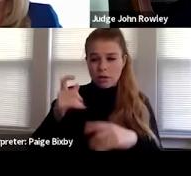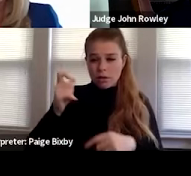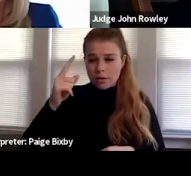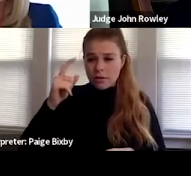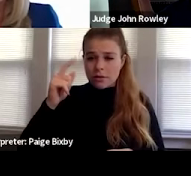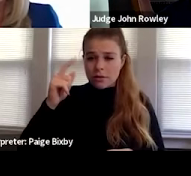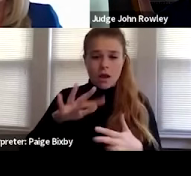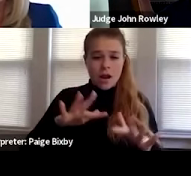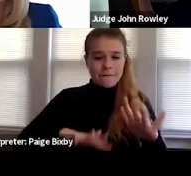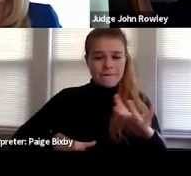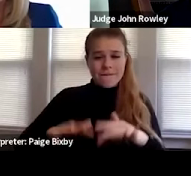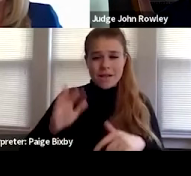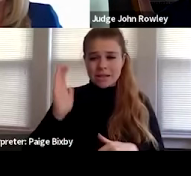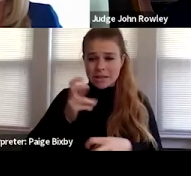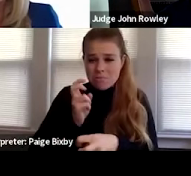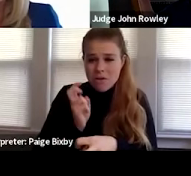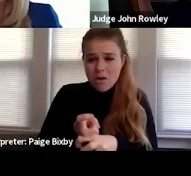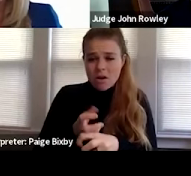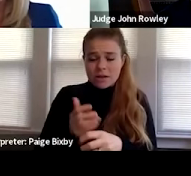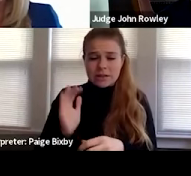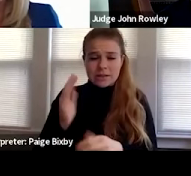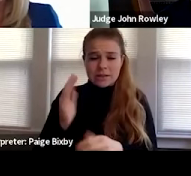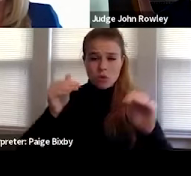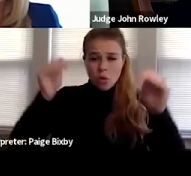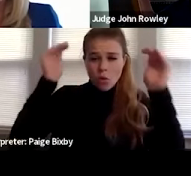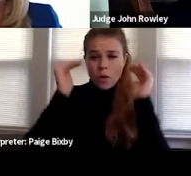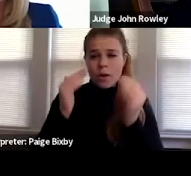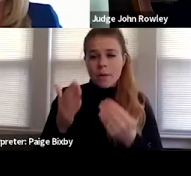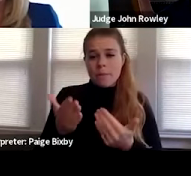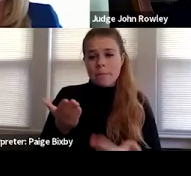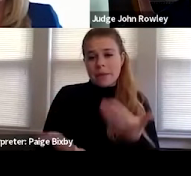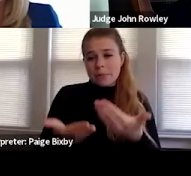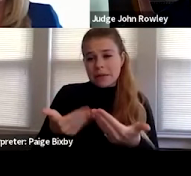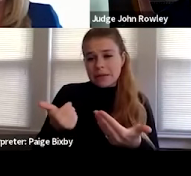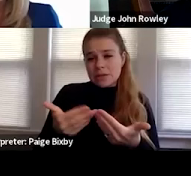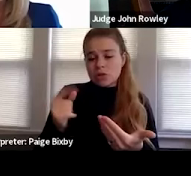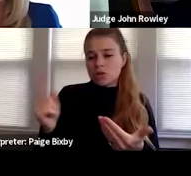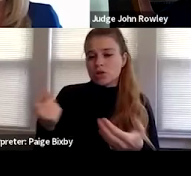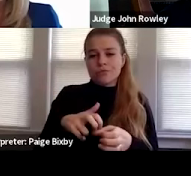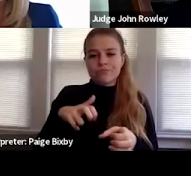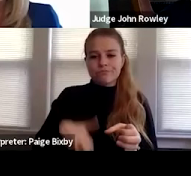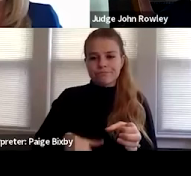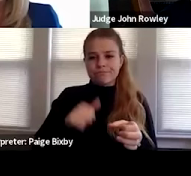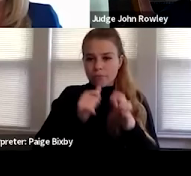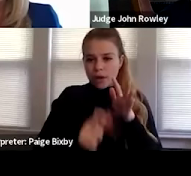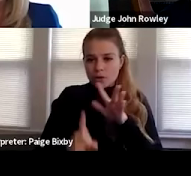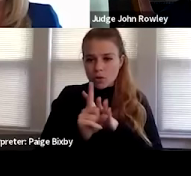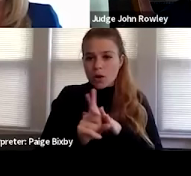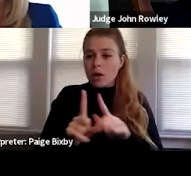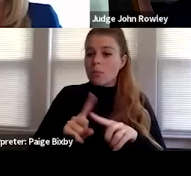and it sounds hard. And so maybe the easier route is not showing up. But if we can really just say one step at a time.